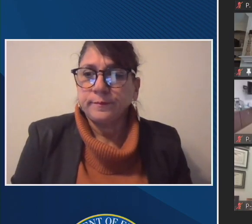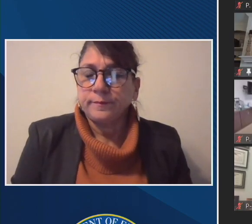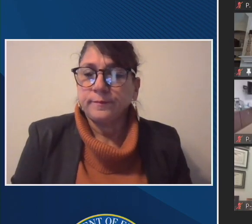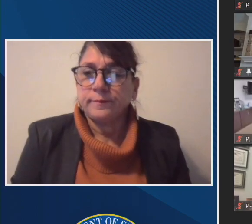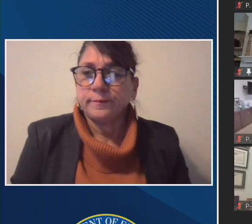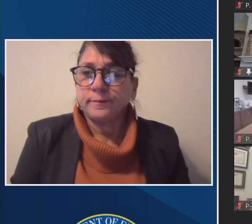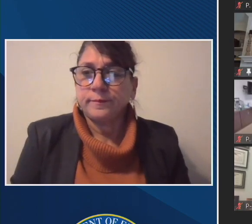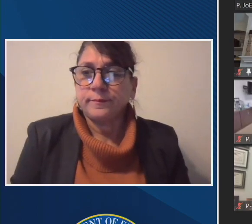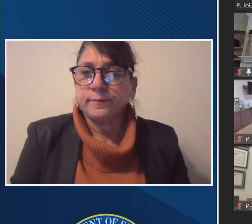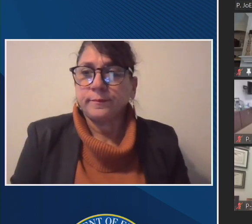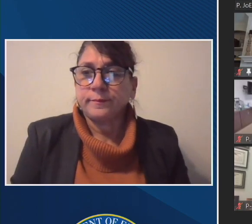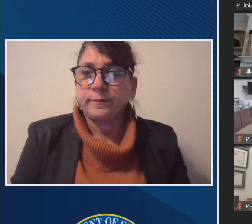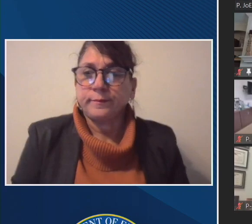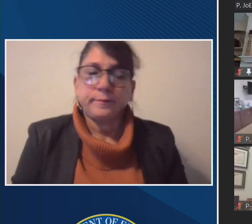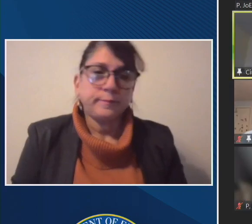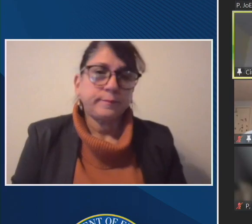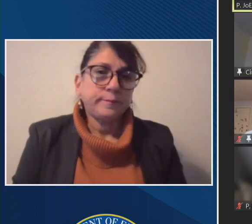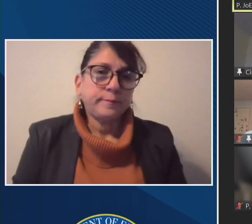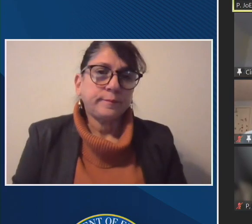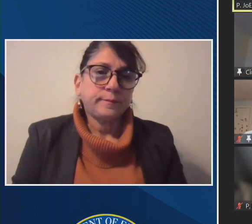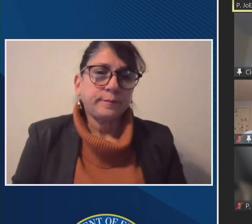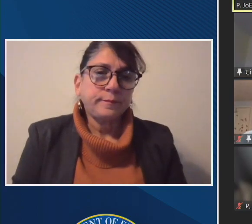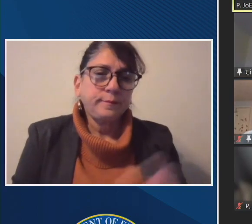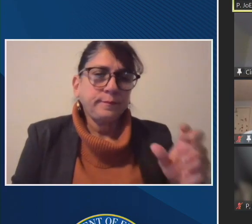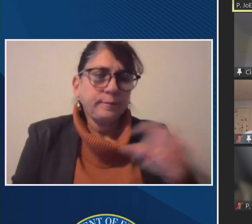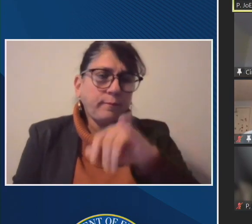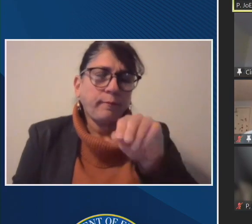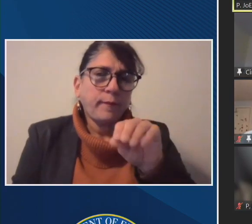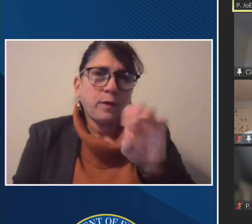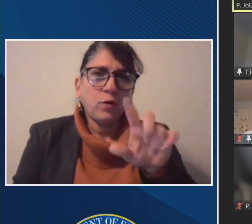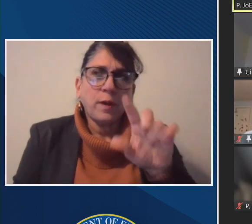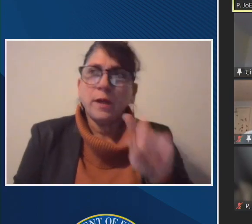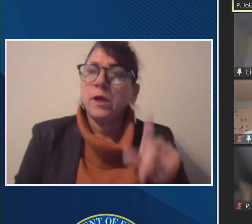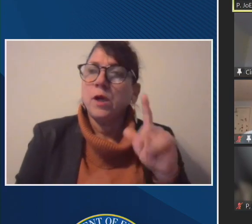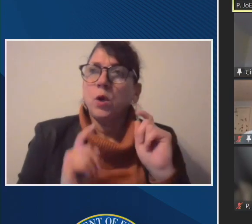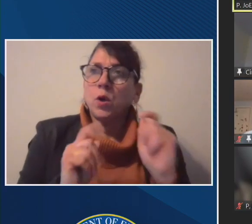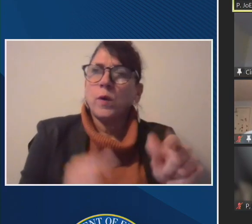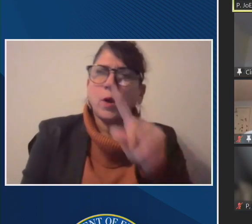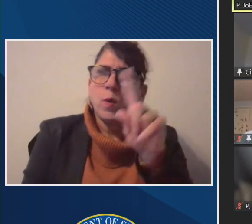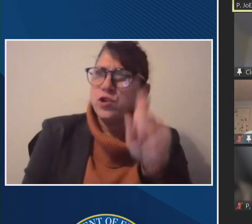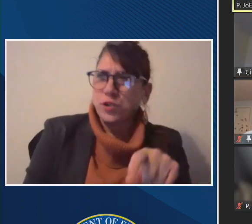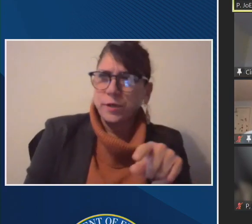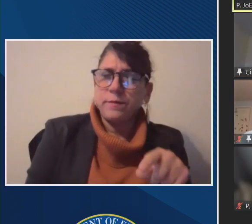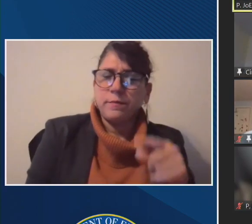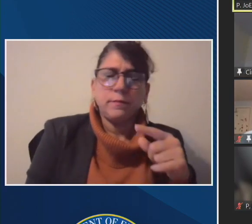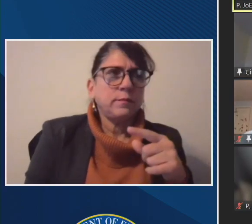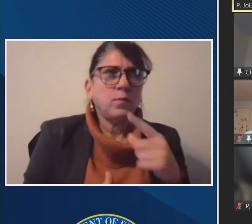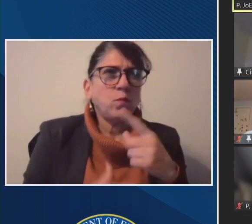JoEllen? Yeah. I have a quick question about what they mean by fully used.